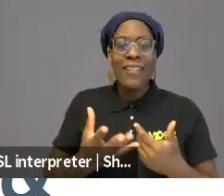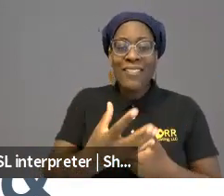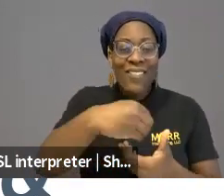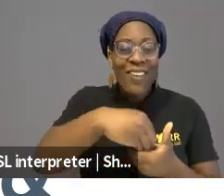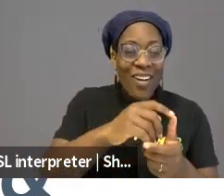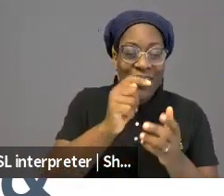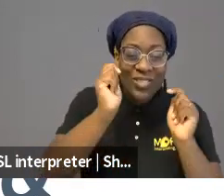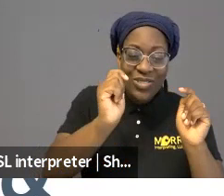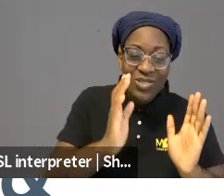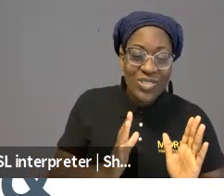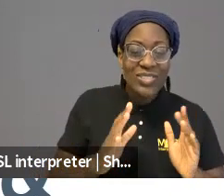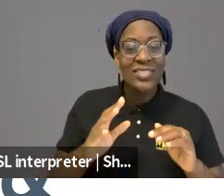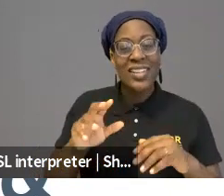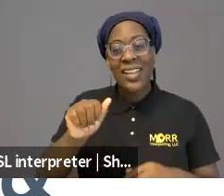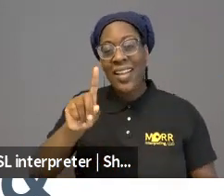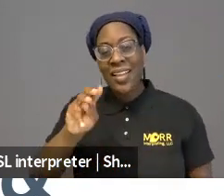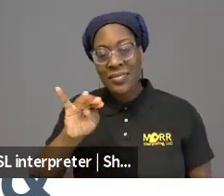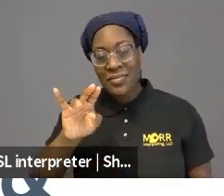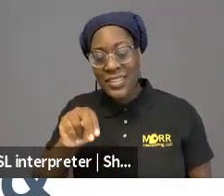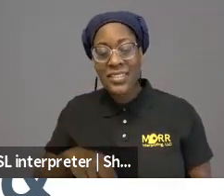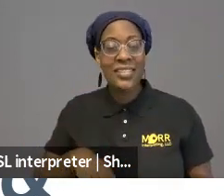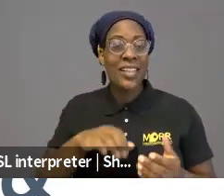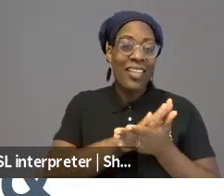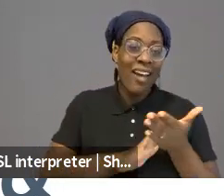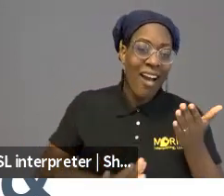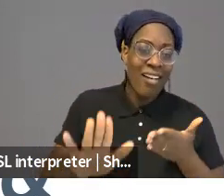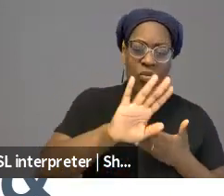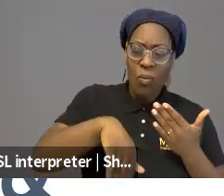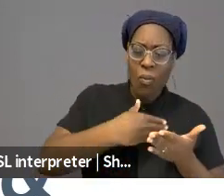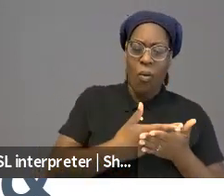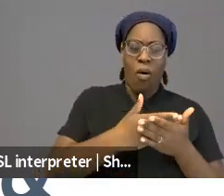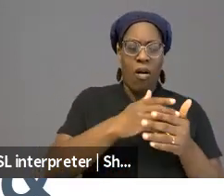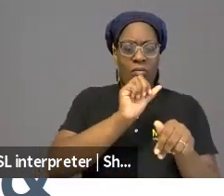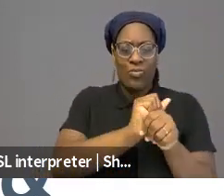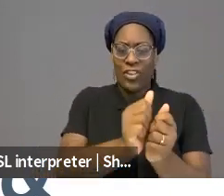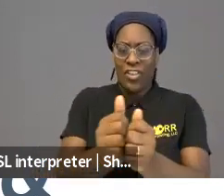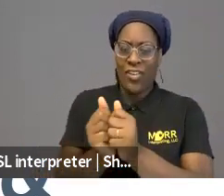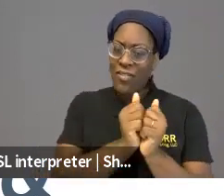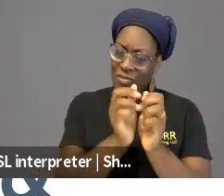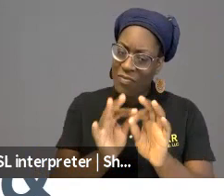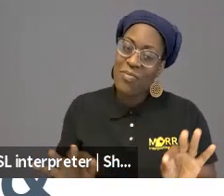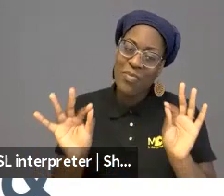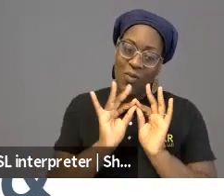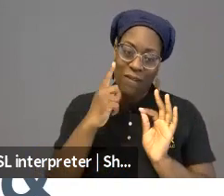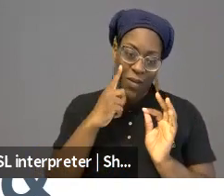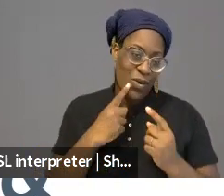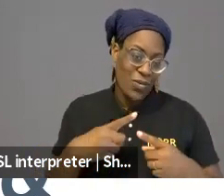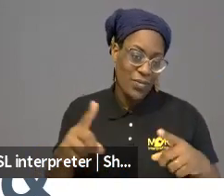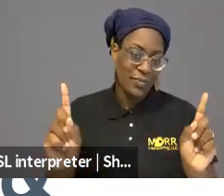and the institution at large. We do a lot of hard work, and it can sometimes be kind of thankless,